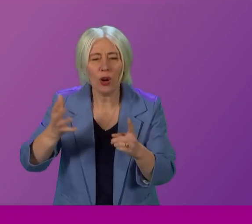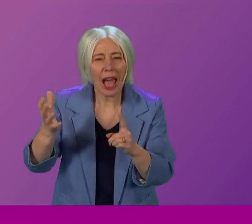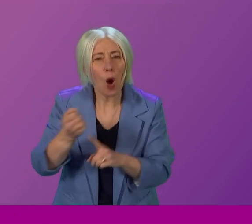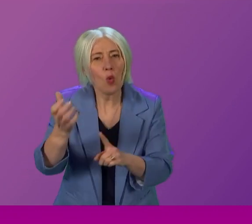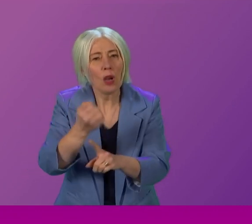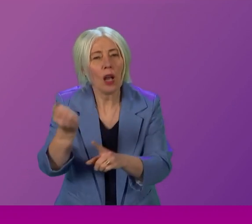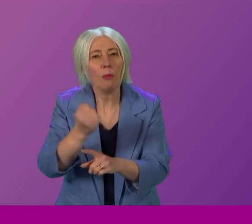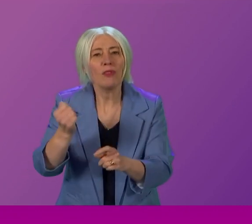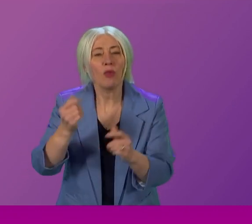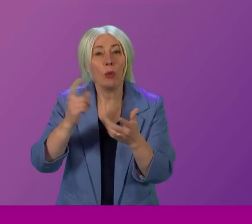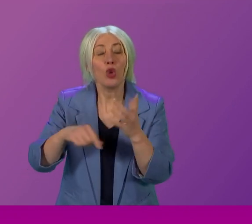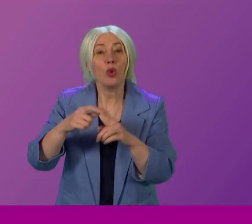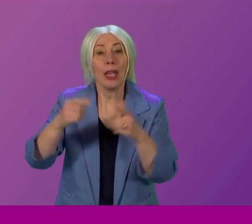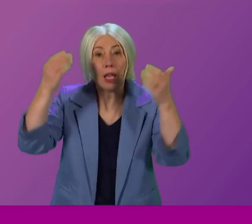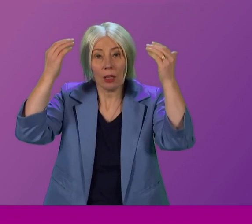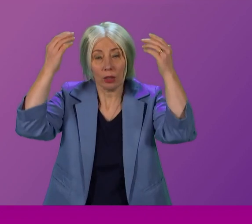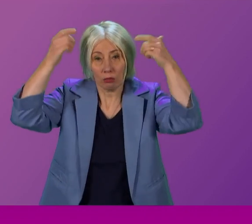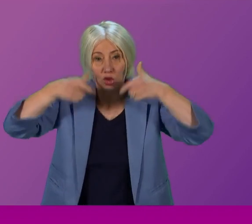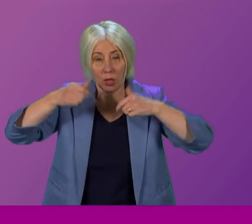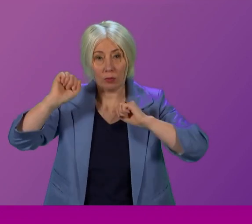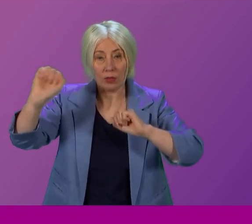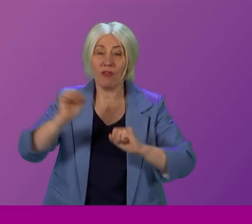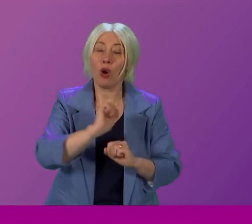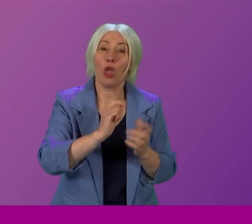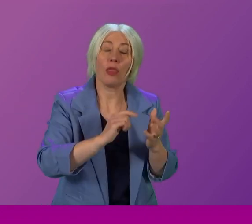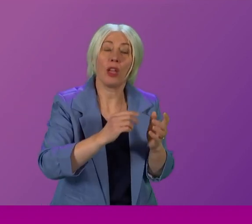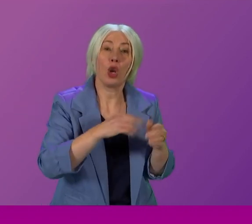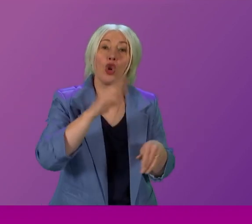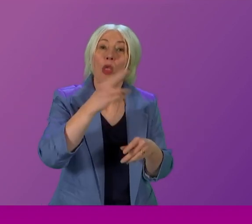Kingdom Supreme Court judgment on Northern Ireland’s Abortion Services Bill and on